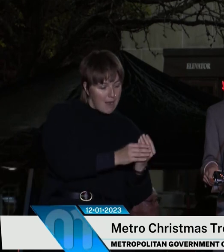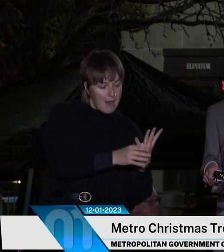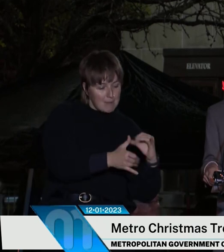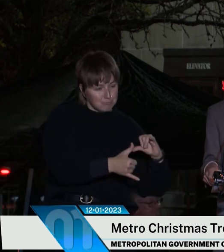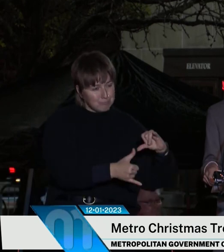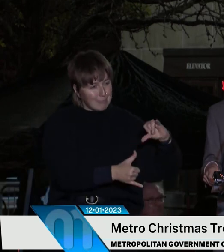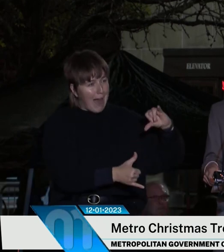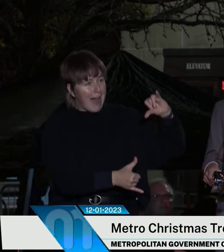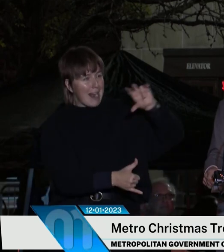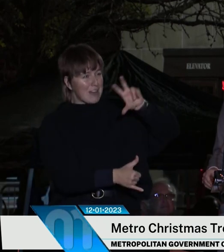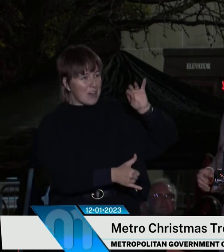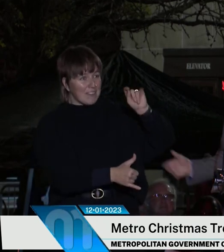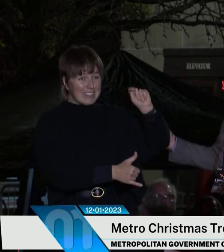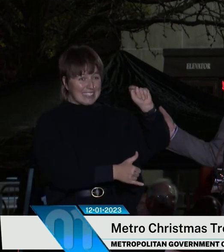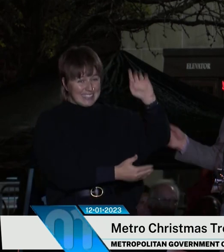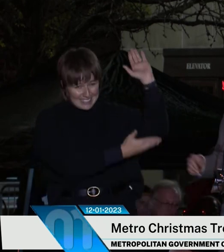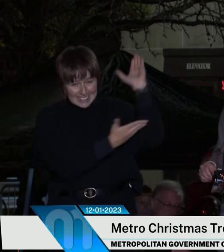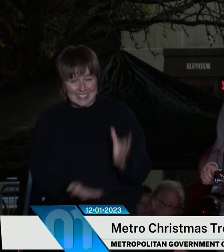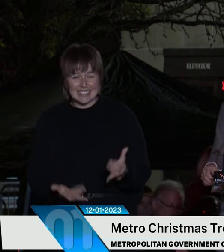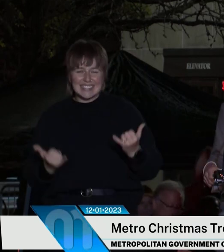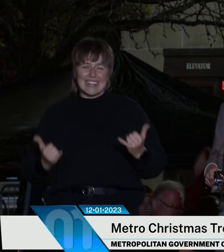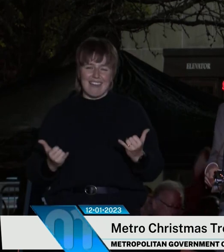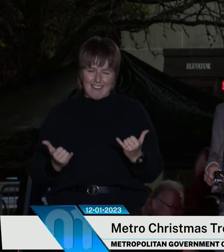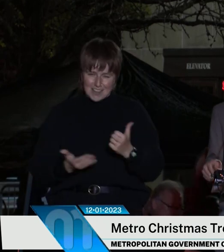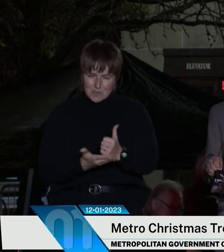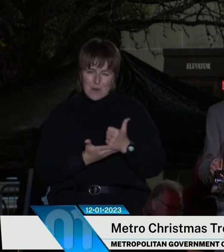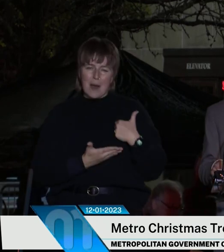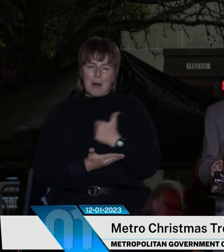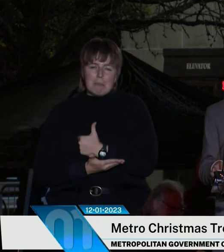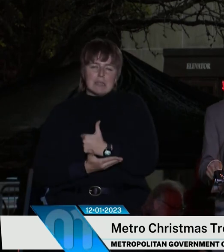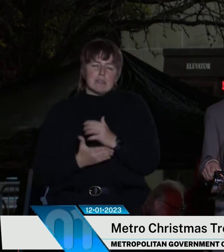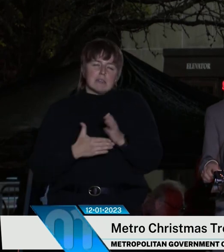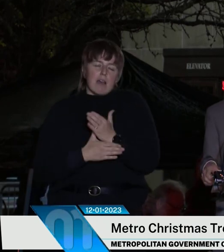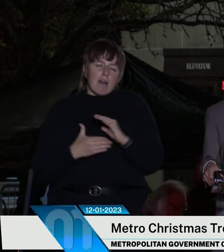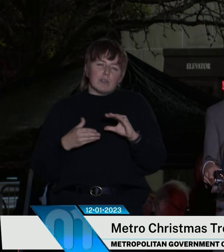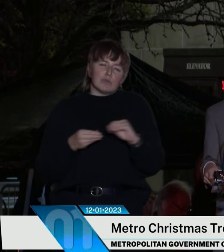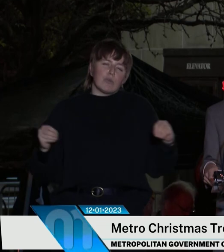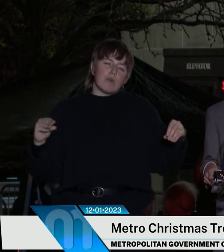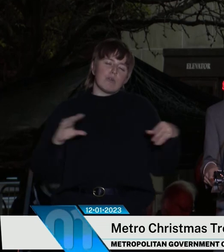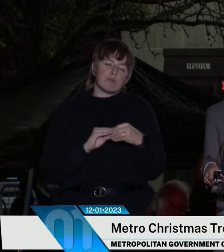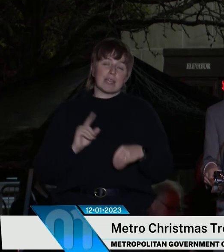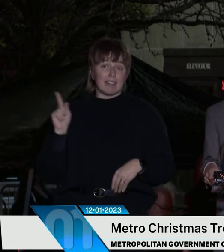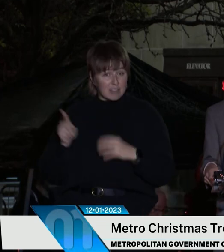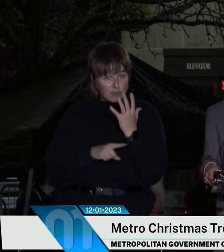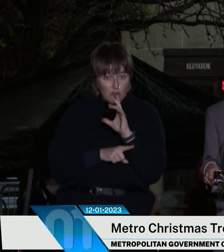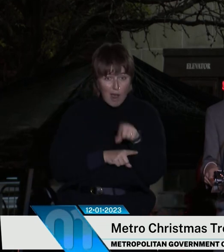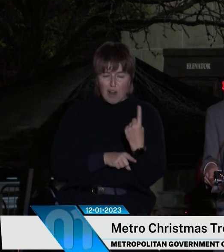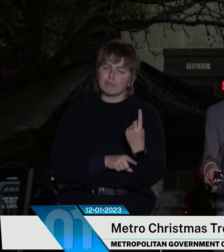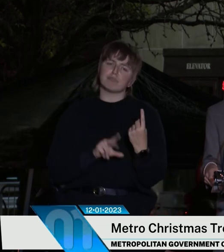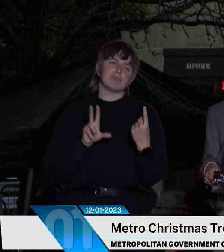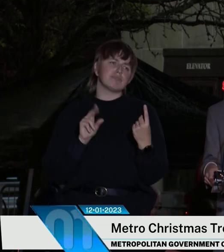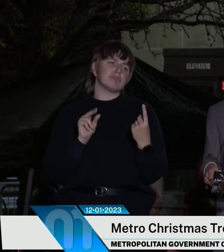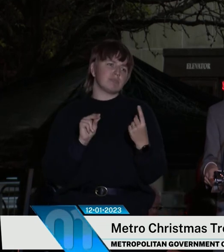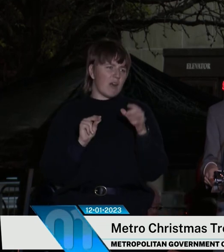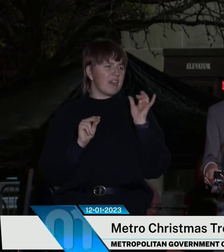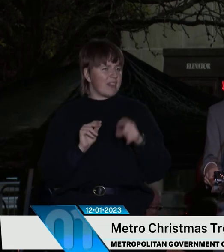NOW IT IS HERE TO HELP US TELL THE STORY OF THE SEASON. TO ME,